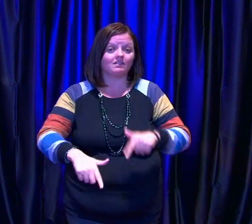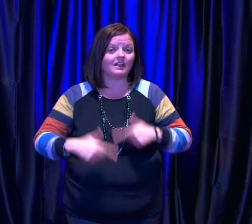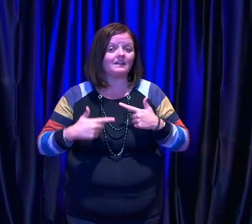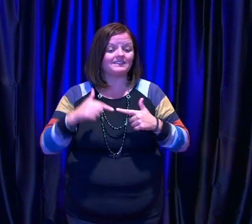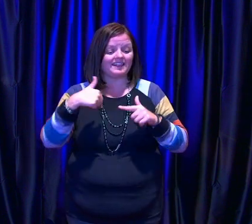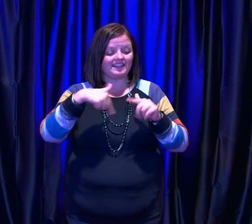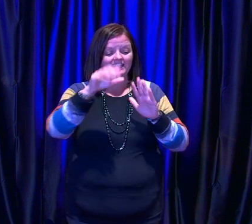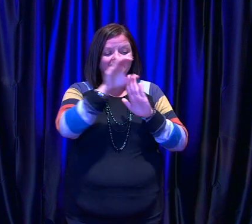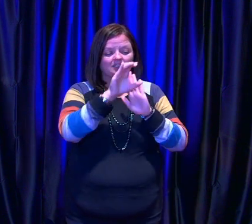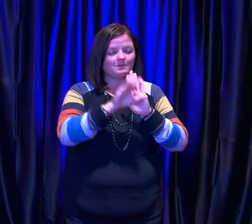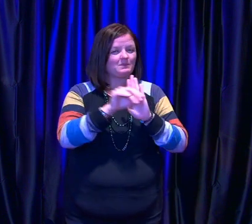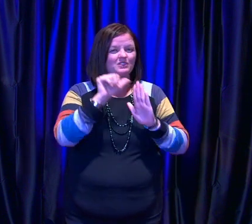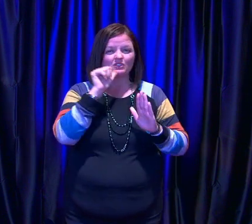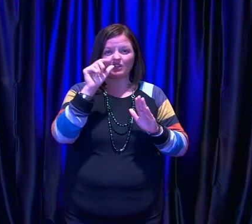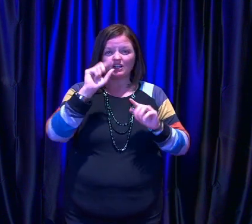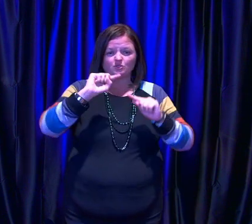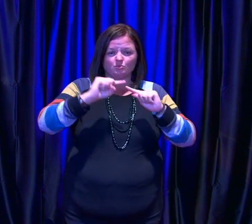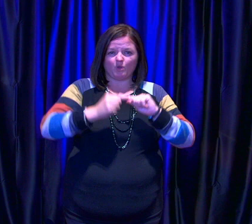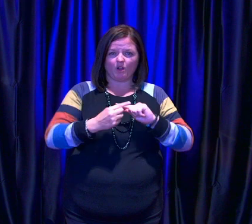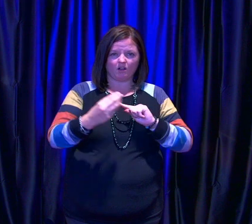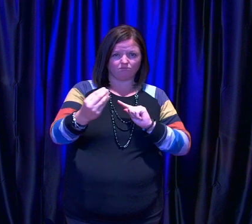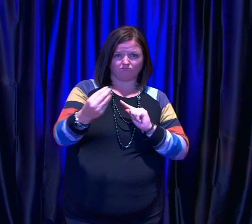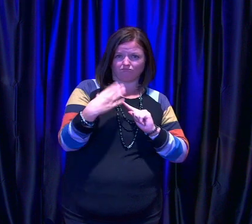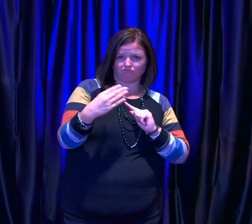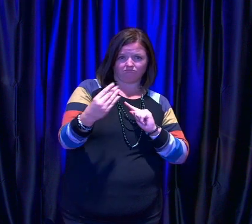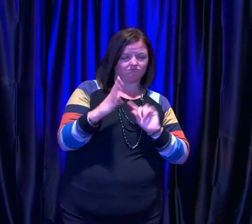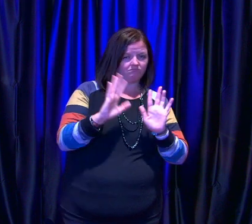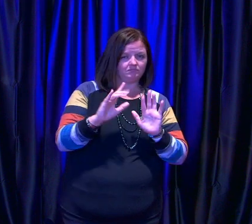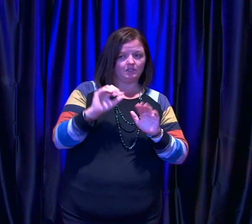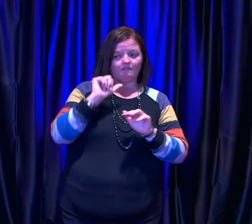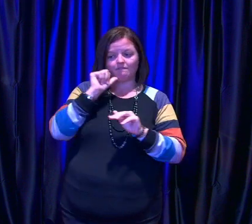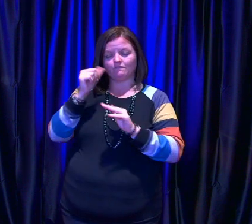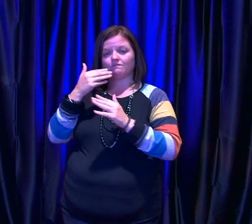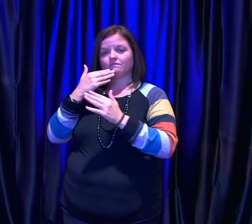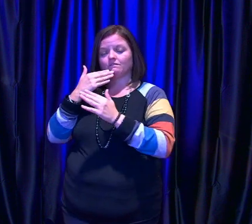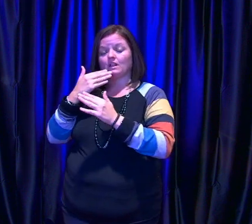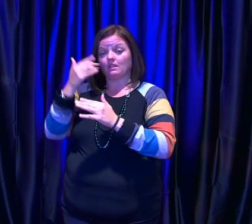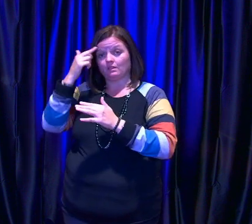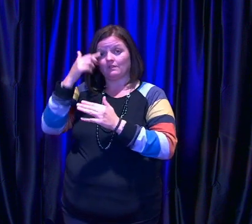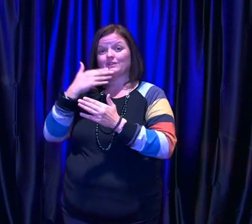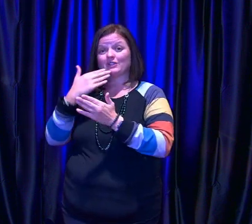harm they are for our good listen to how the psalmist in psalm 19